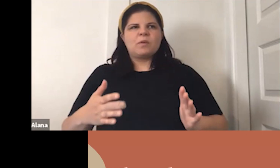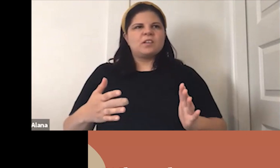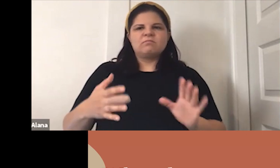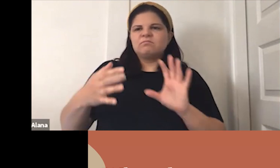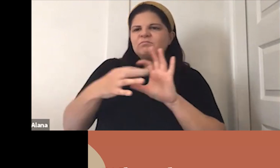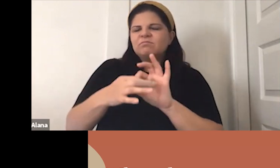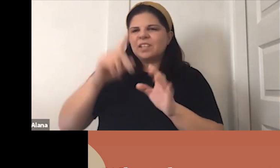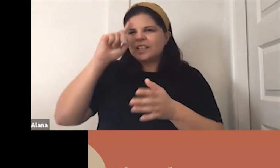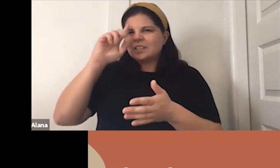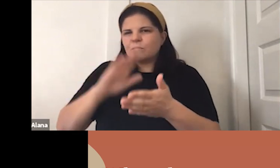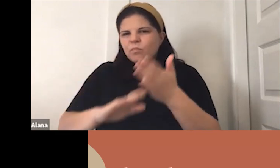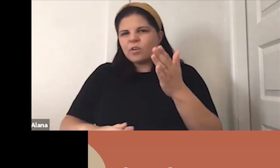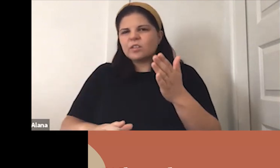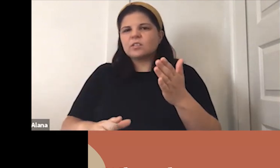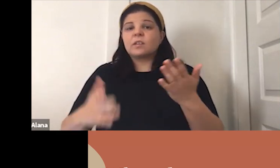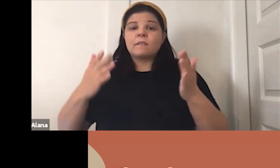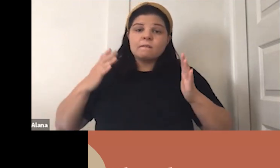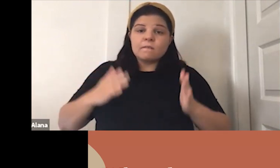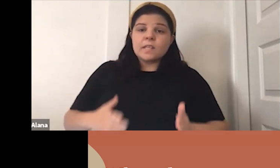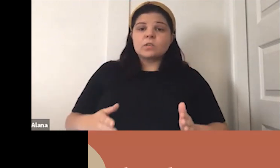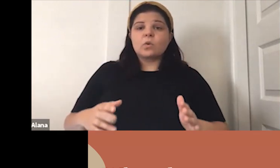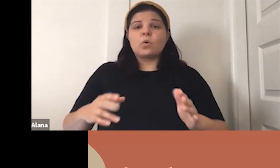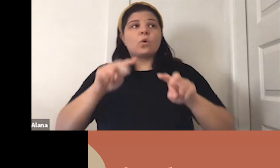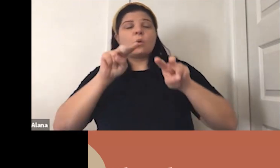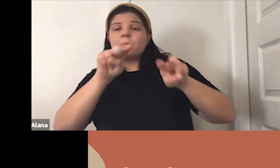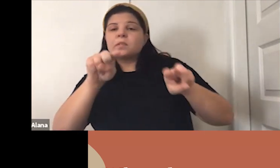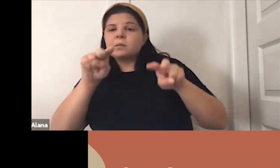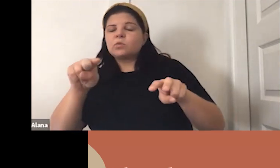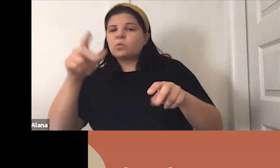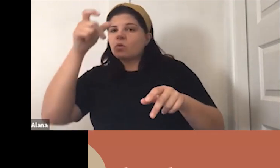whether that be physical, perceptual, cognitive.